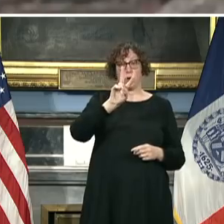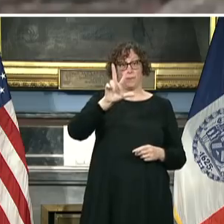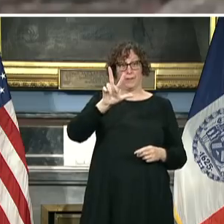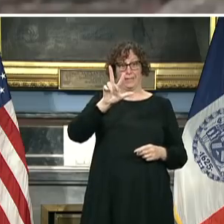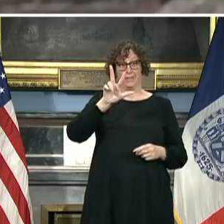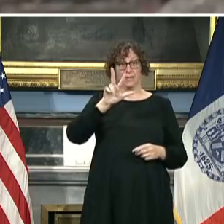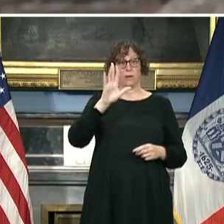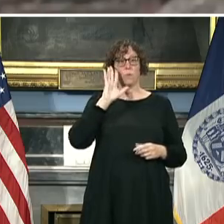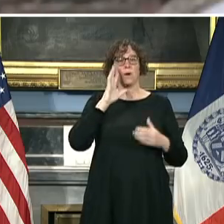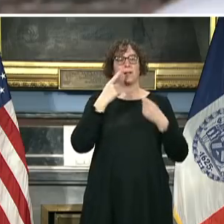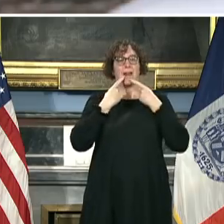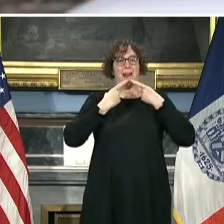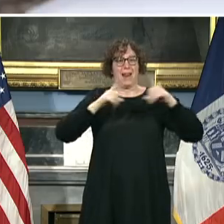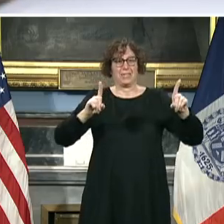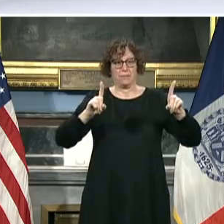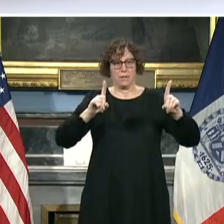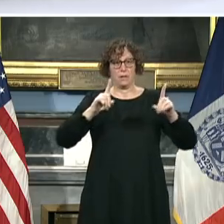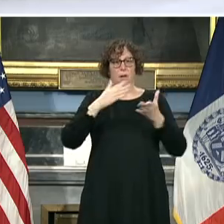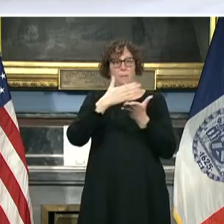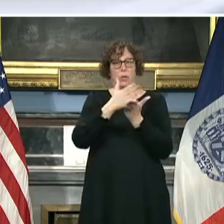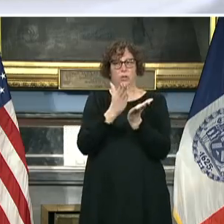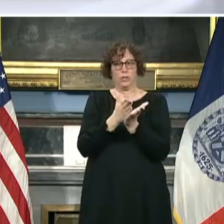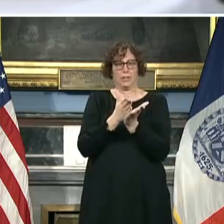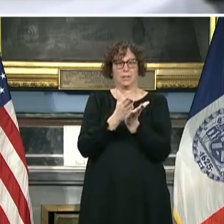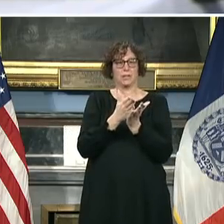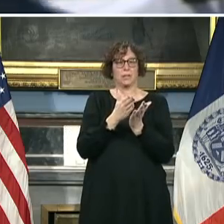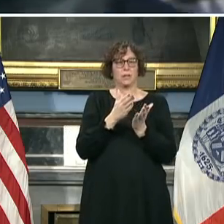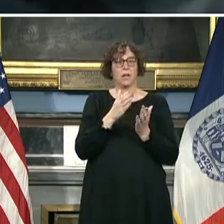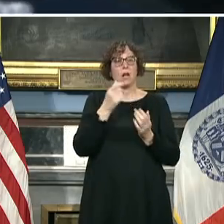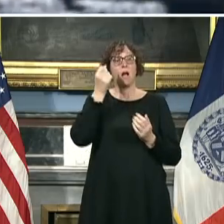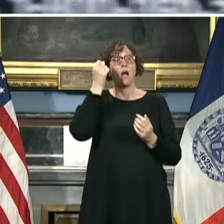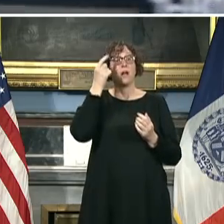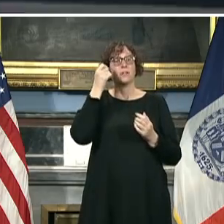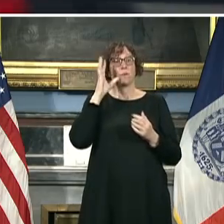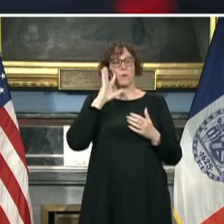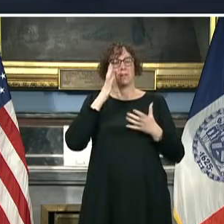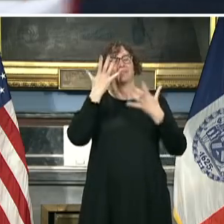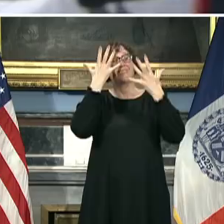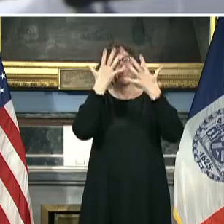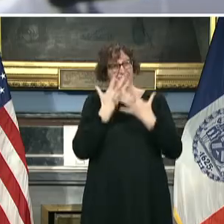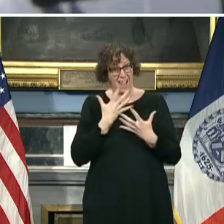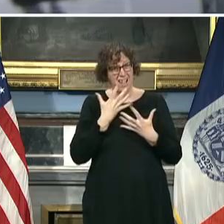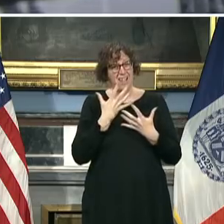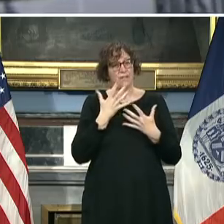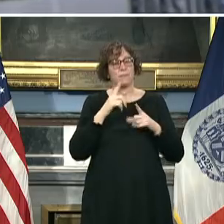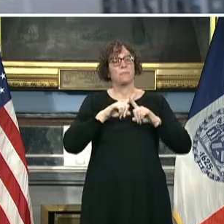EBLIEVE IT IS, UNVEIL THE EXECUTIVE BUDGET. IT'S GOING TO BE A VRYE SOBER DAY.